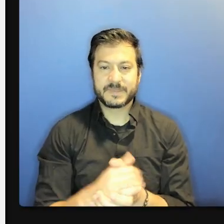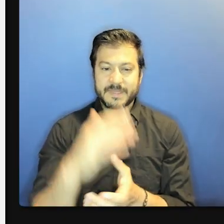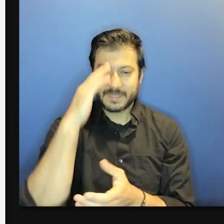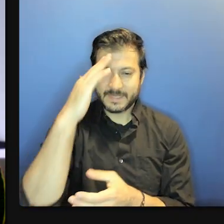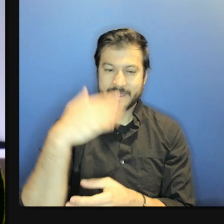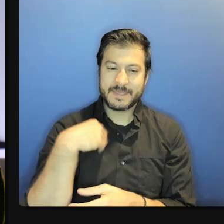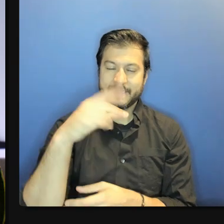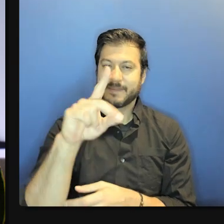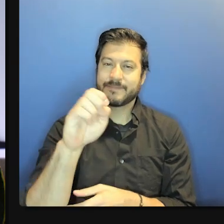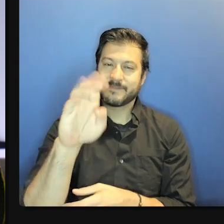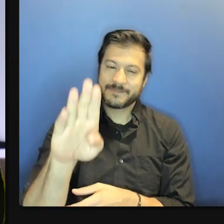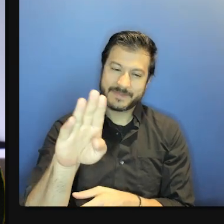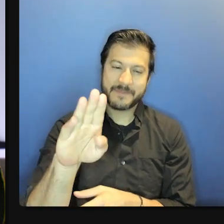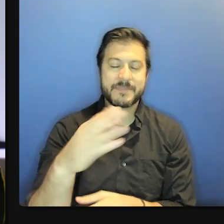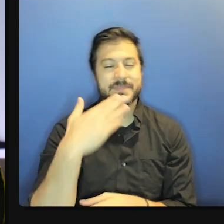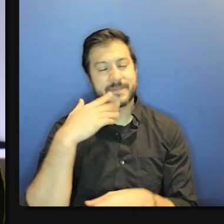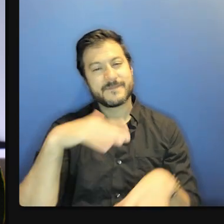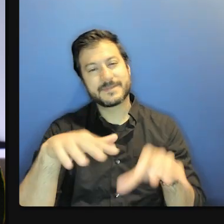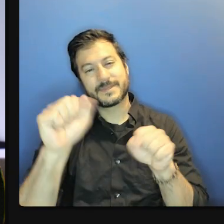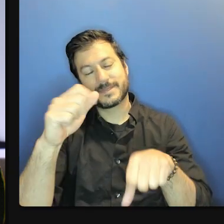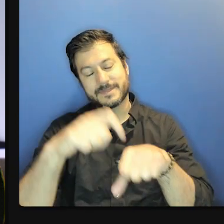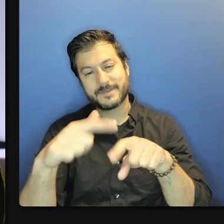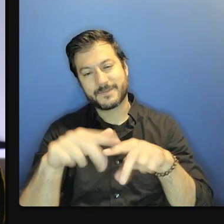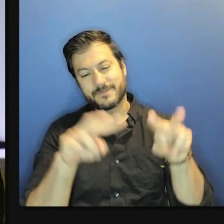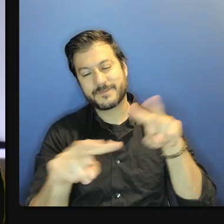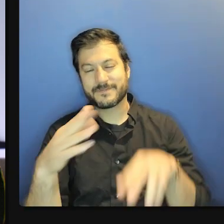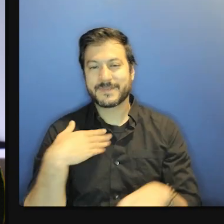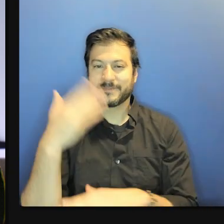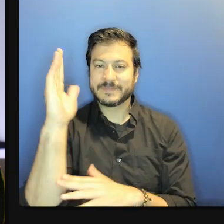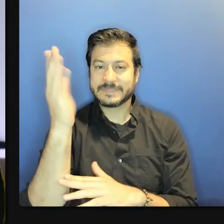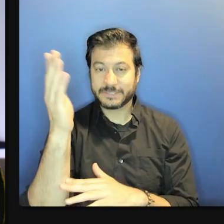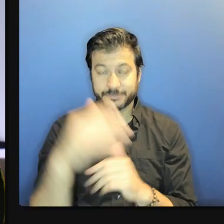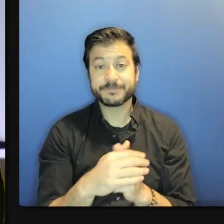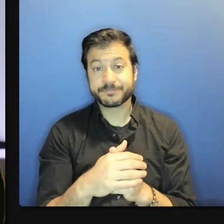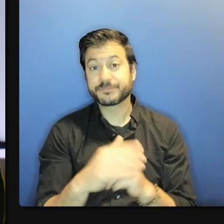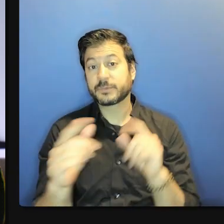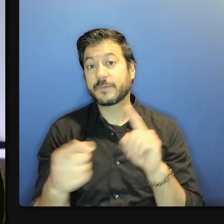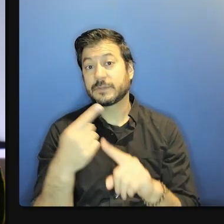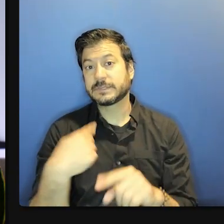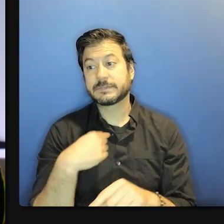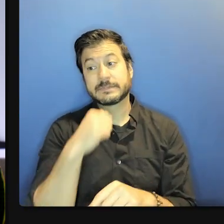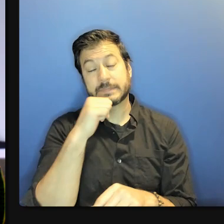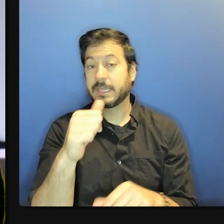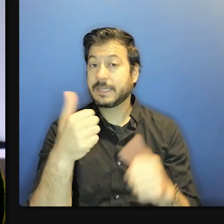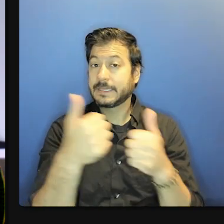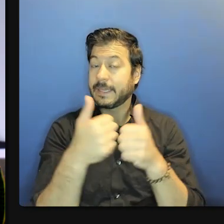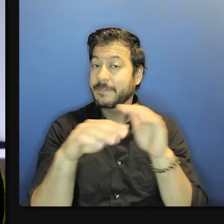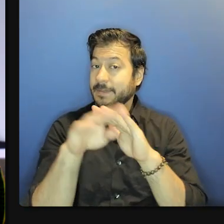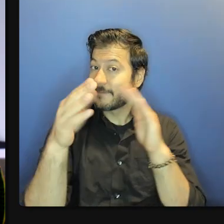Hi, I'm Deb Adeogba. Thanks for taking the time to check out my presentation. First, I should say I'm not a game developer.